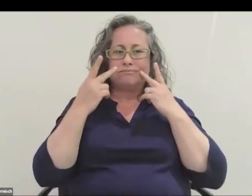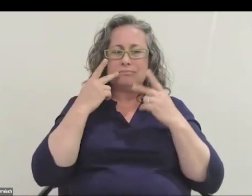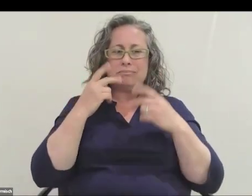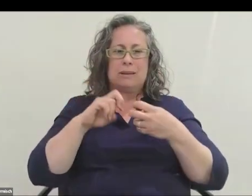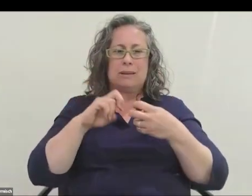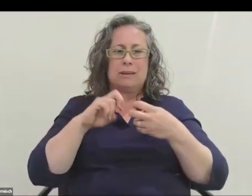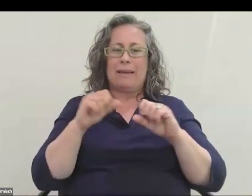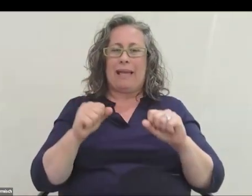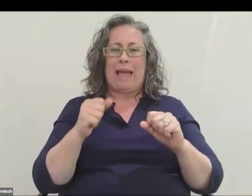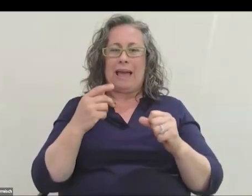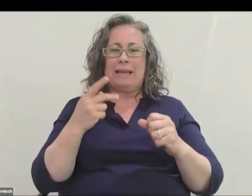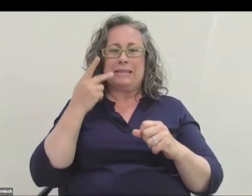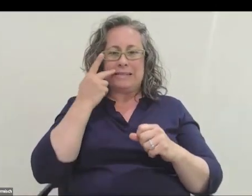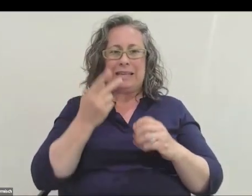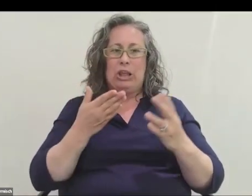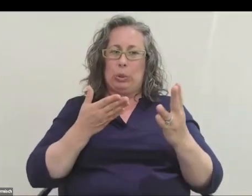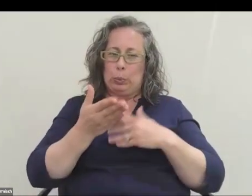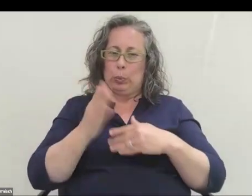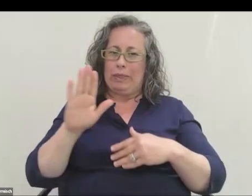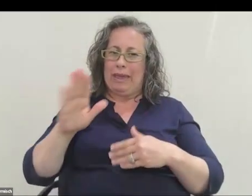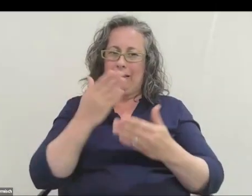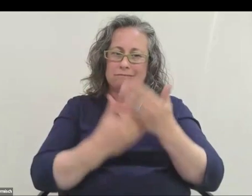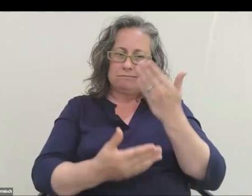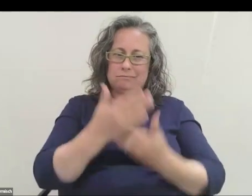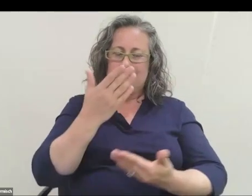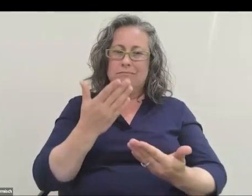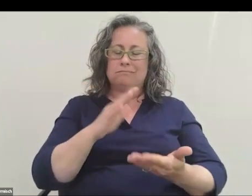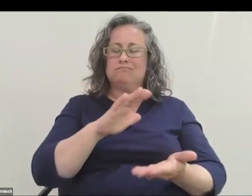will be able to see through their fingers.